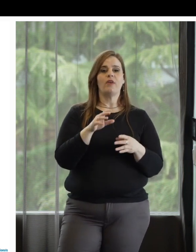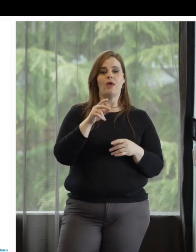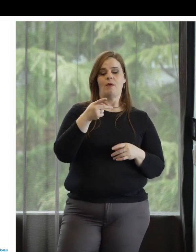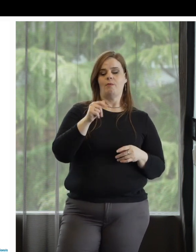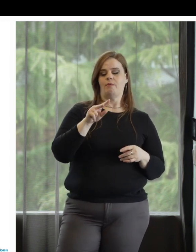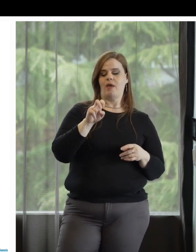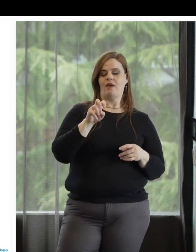known.